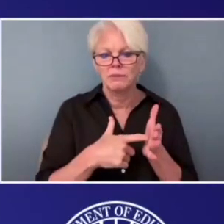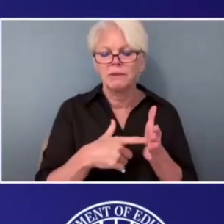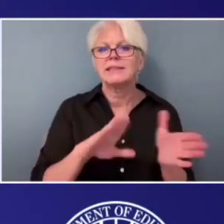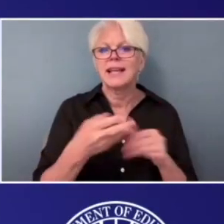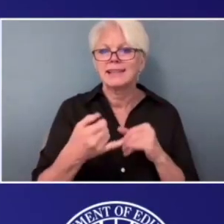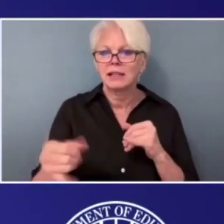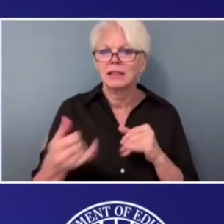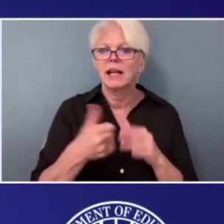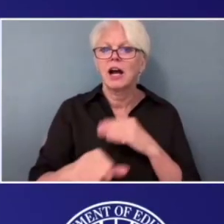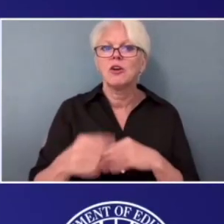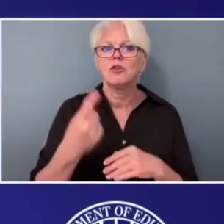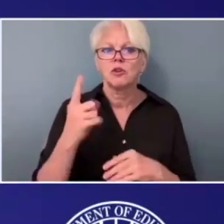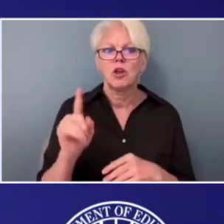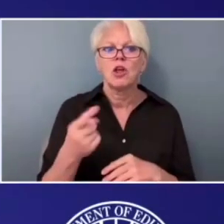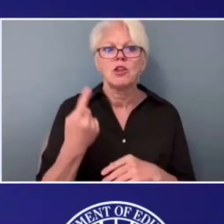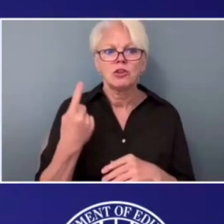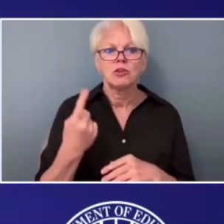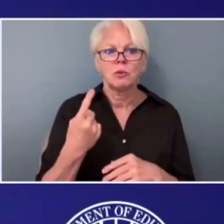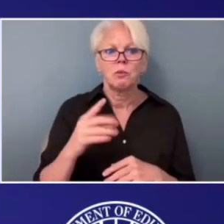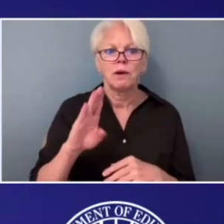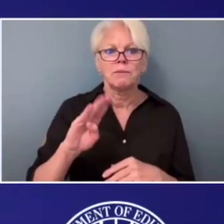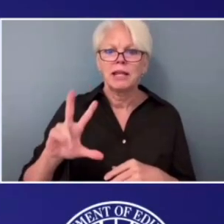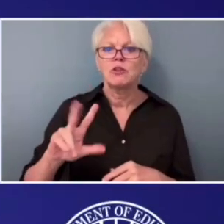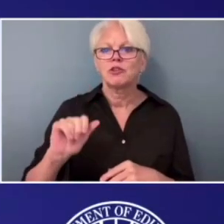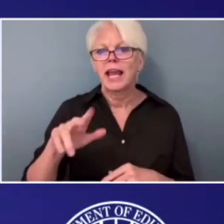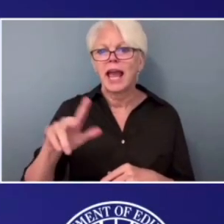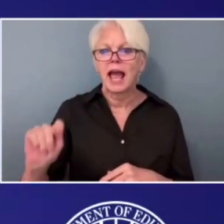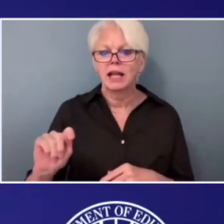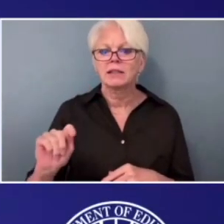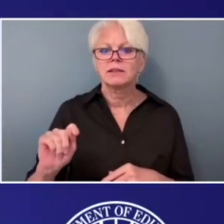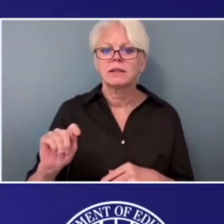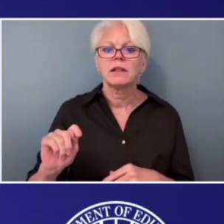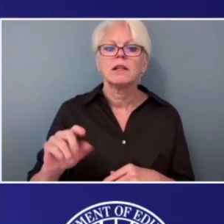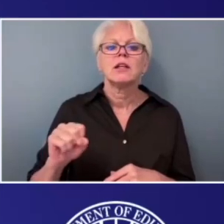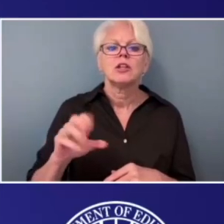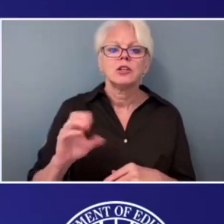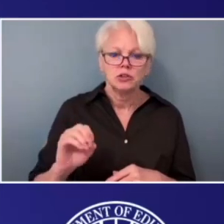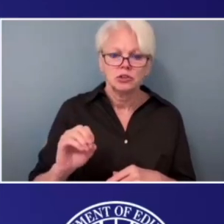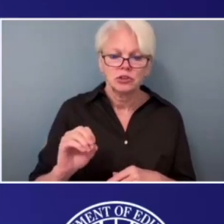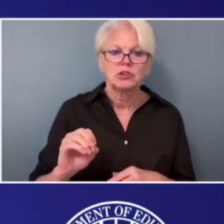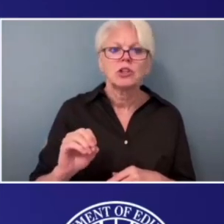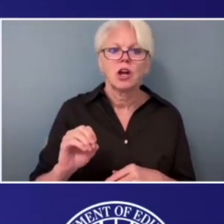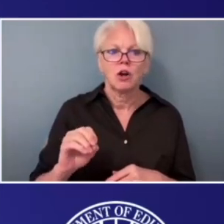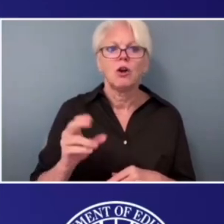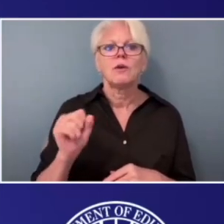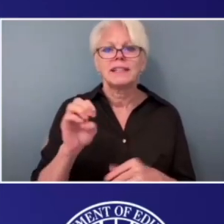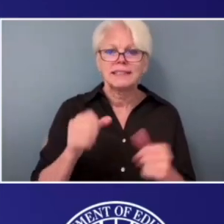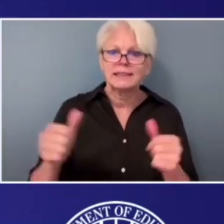that the Secretary's office and the Administration has recognized that we're making continued progress.